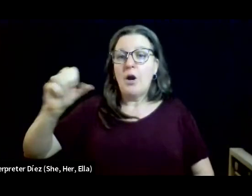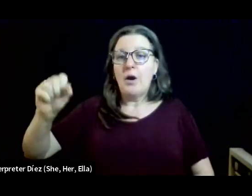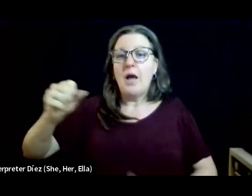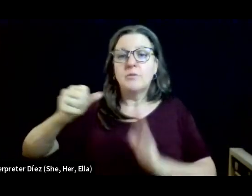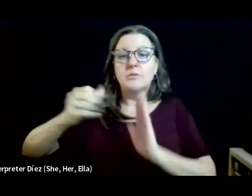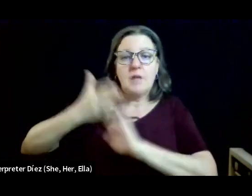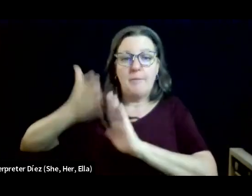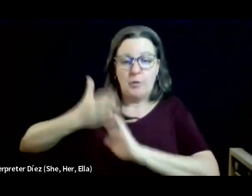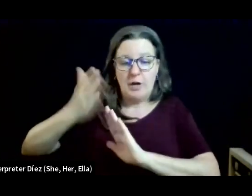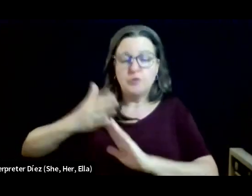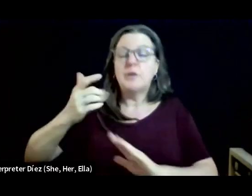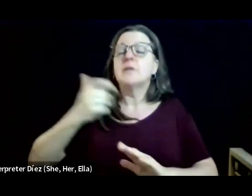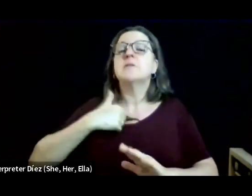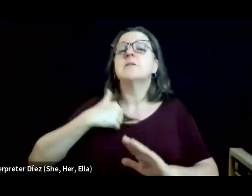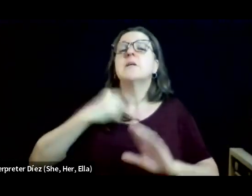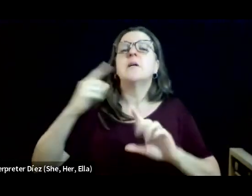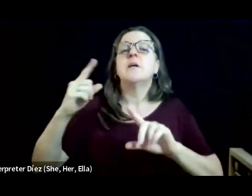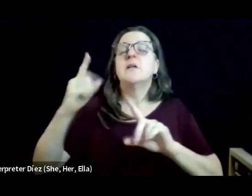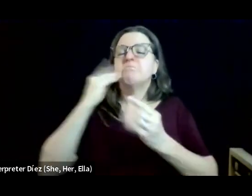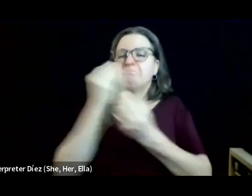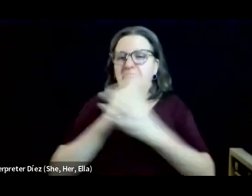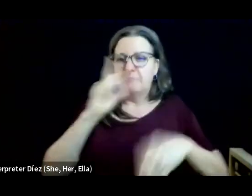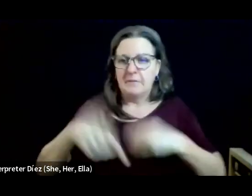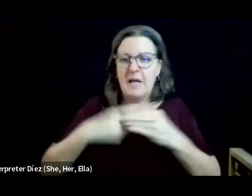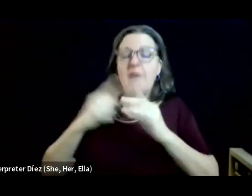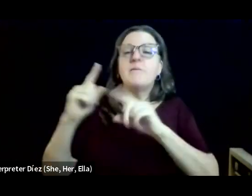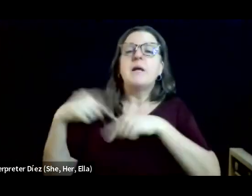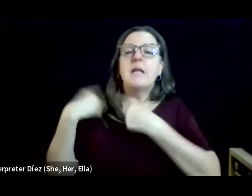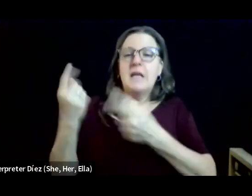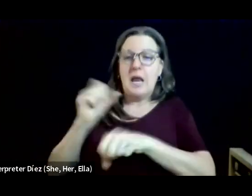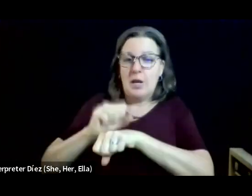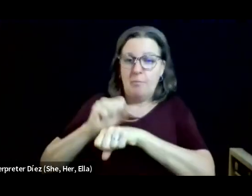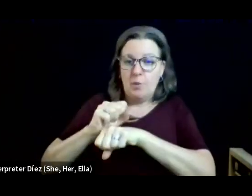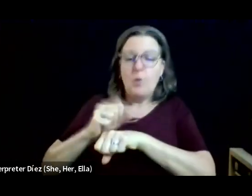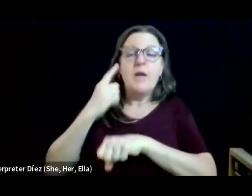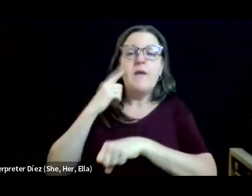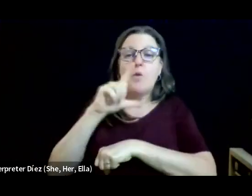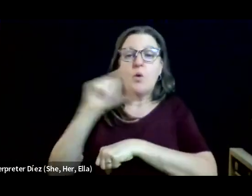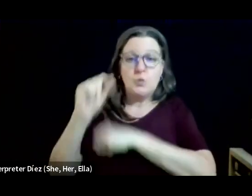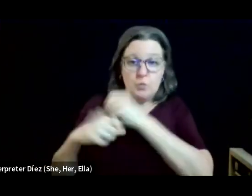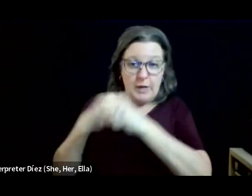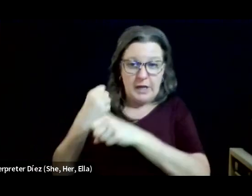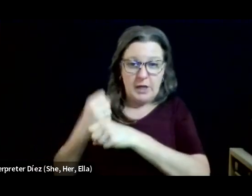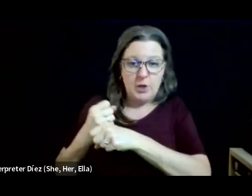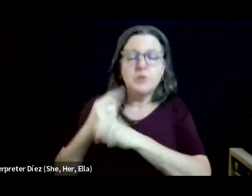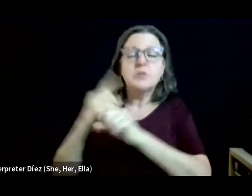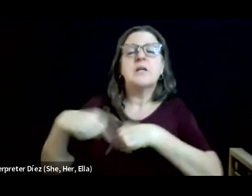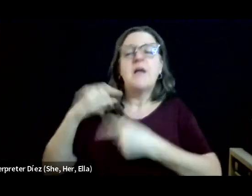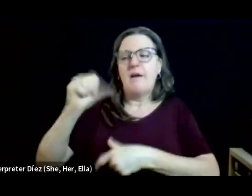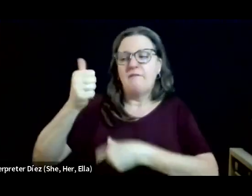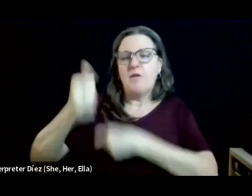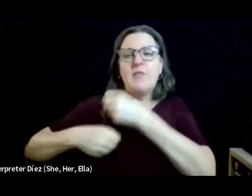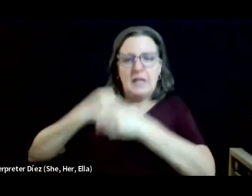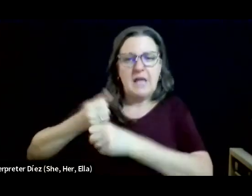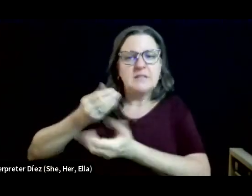And the last ten of those years, have actually been in our Purchasing Contracts department. But before I begin my presentation, I actually wanted to just share